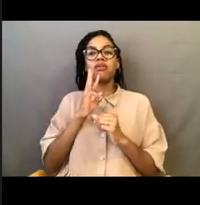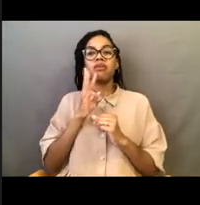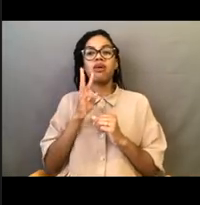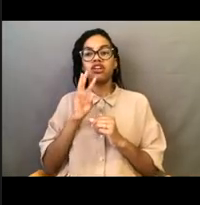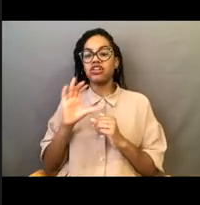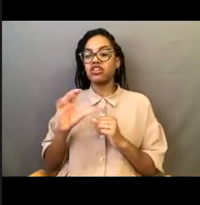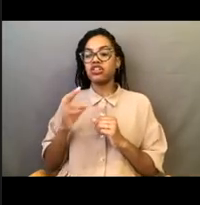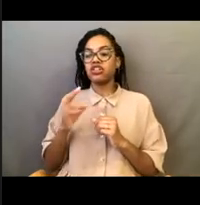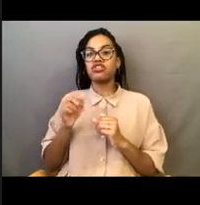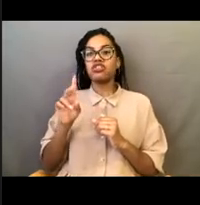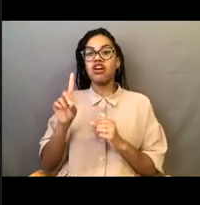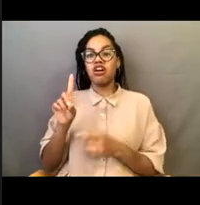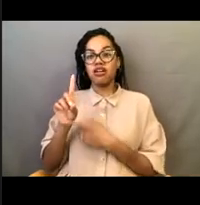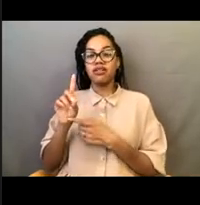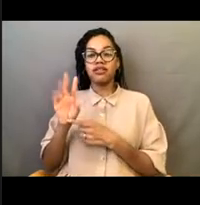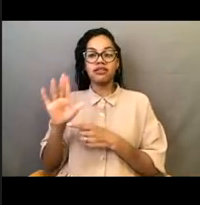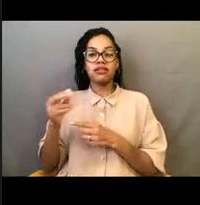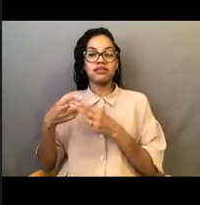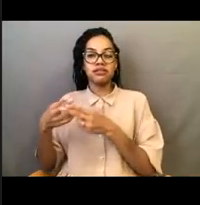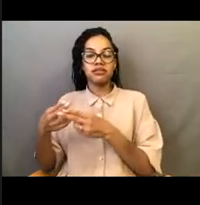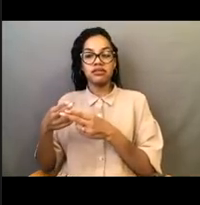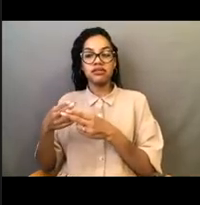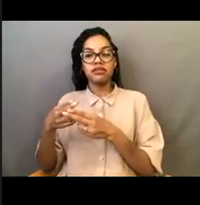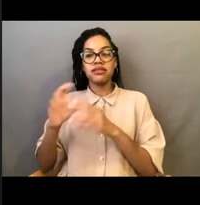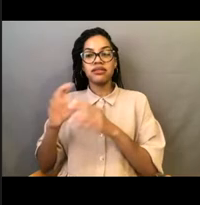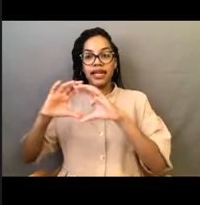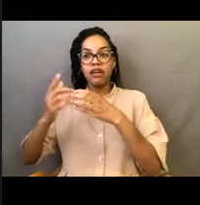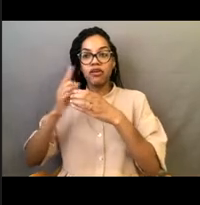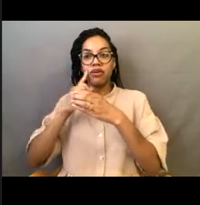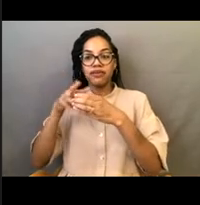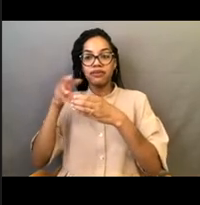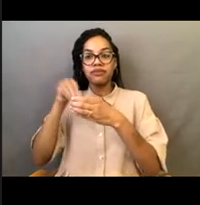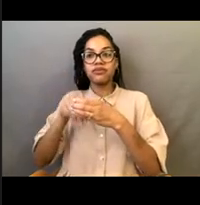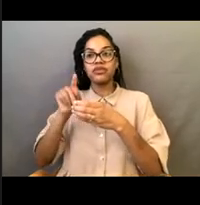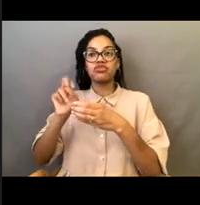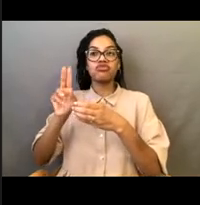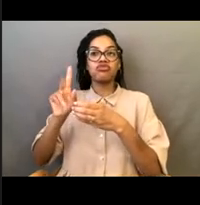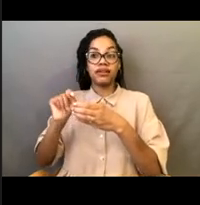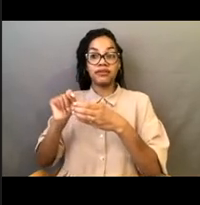And then last but not least, they mainly live in lakes. Like their name says, lake trout.